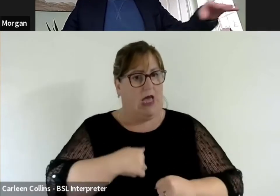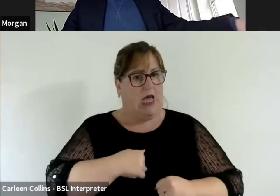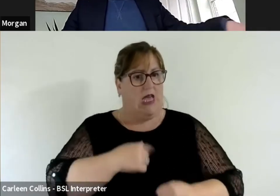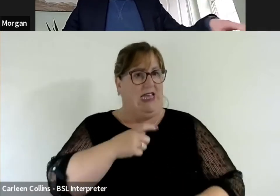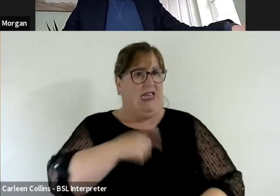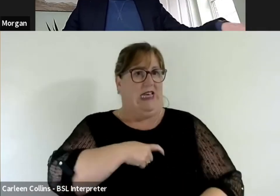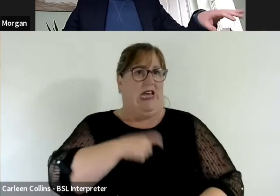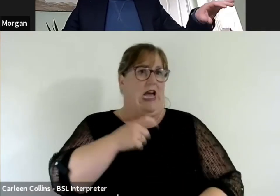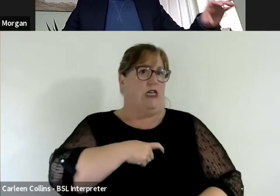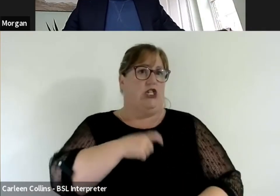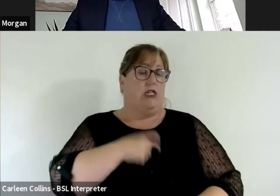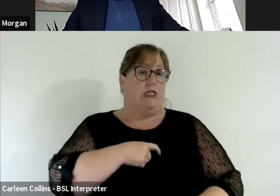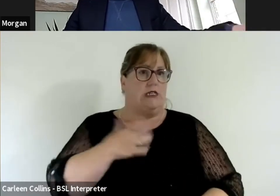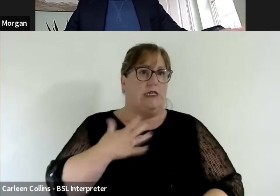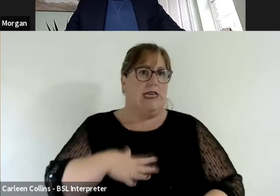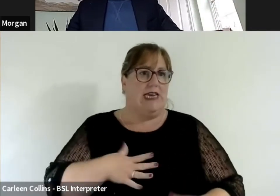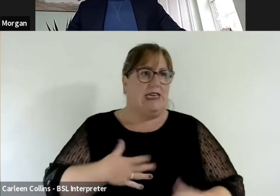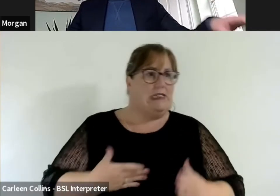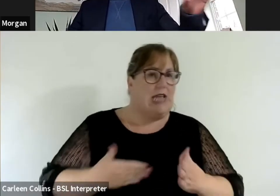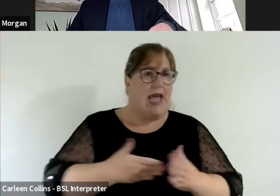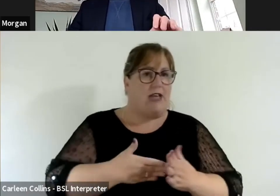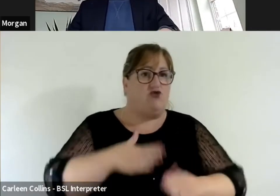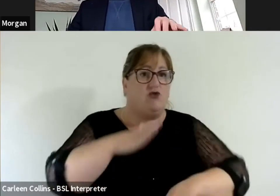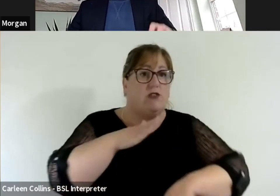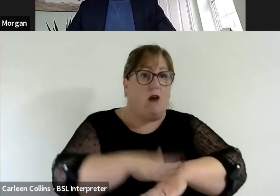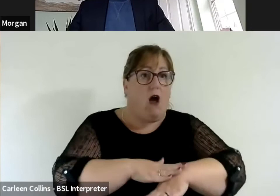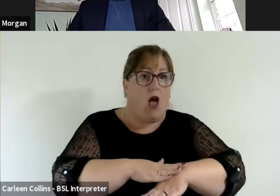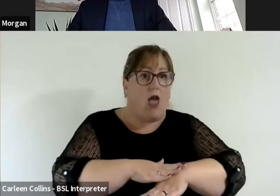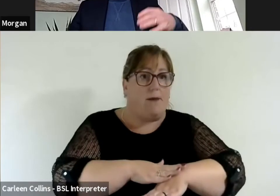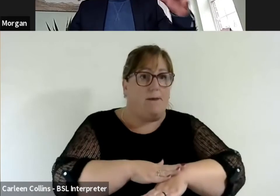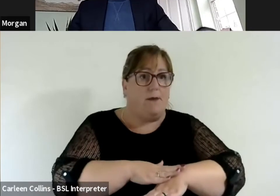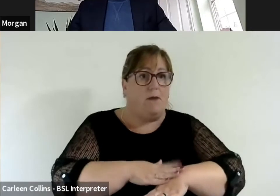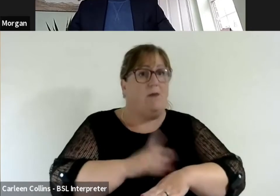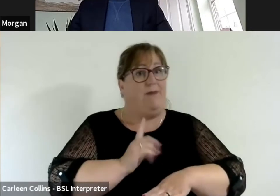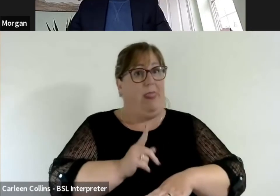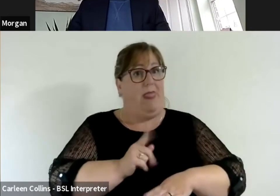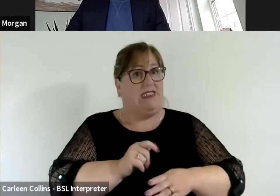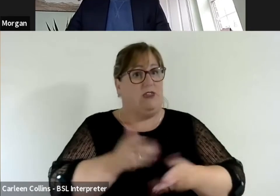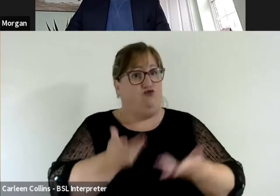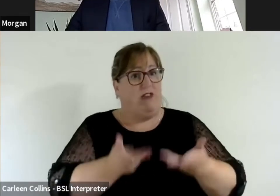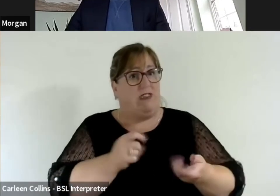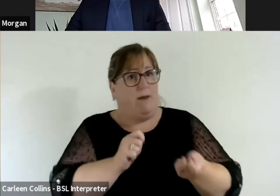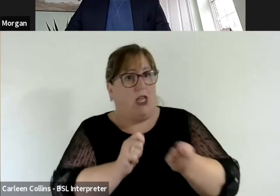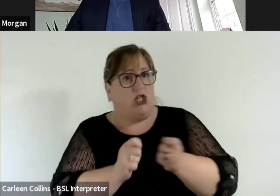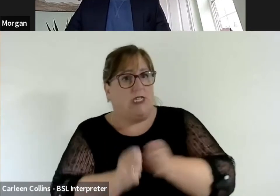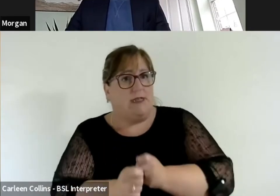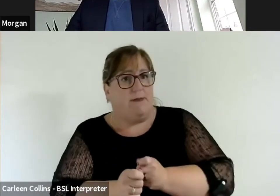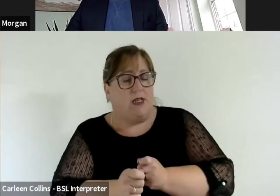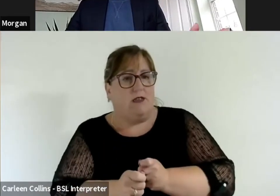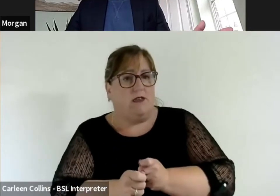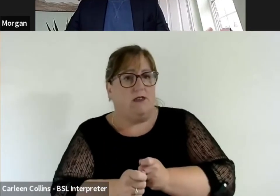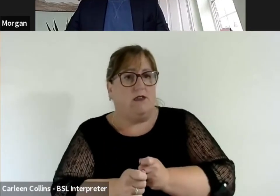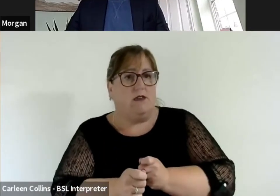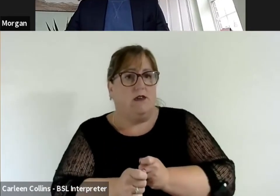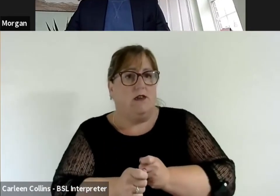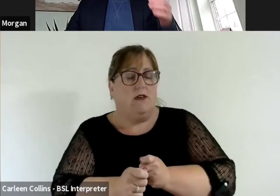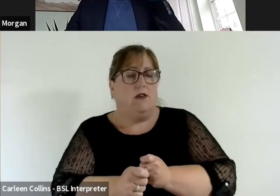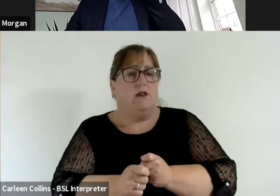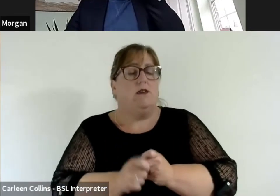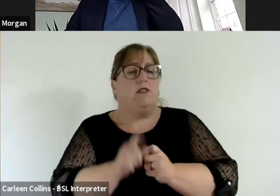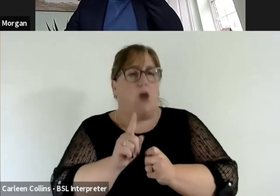If for example someone had a certain level of neurodiversity that meant they may become anxious within those tests and need extra time, we can offer extra time.